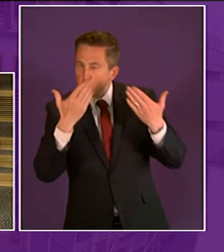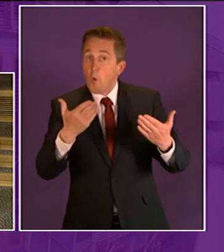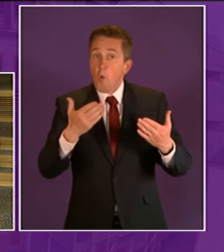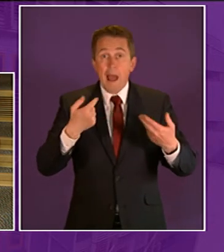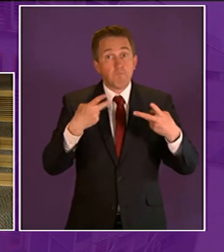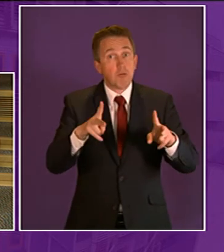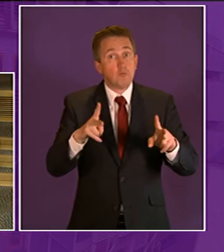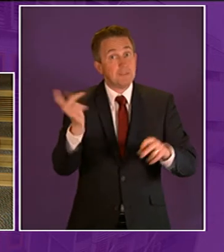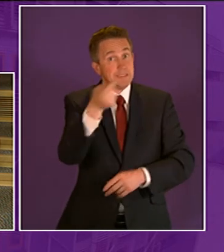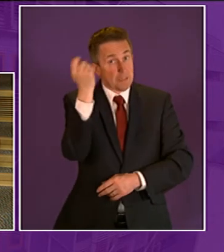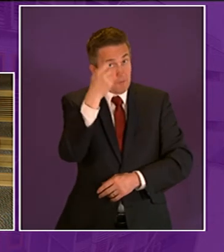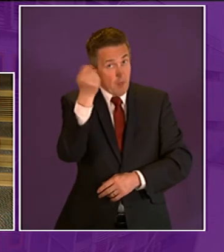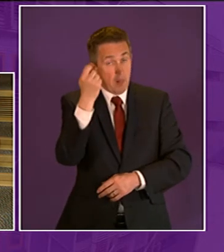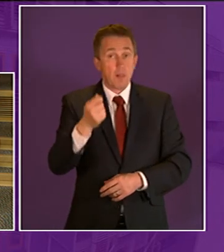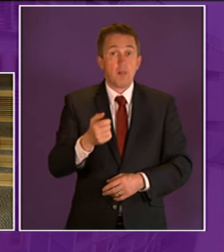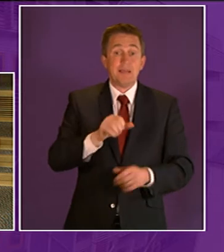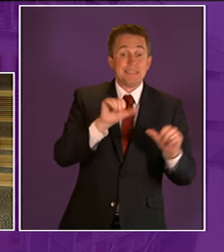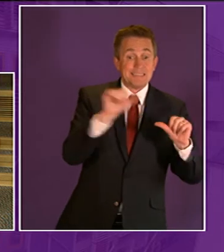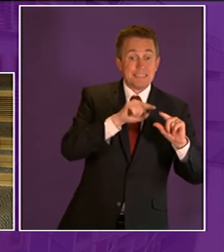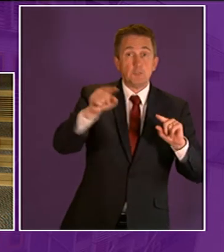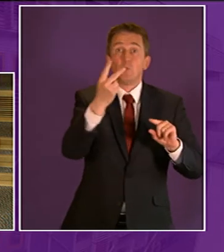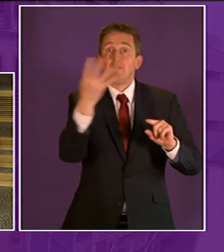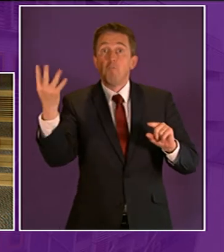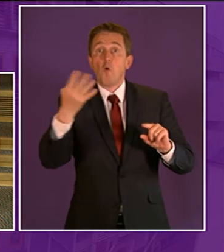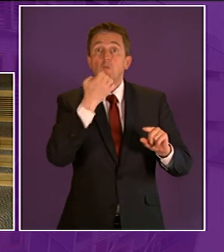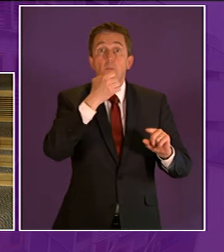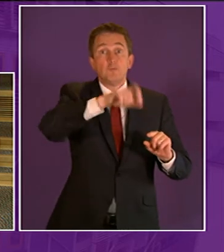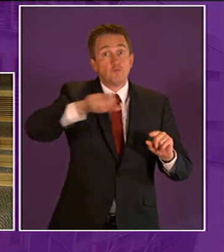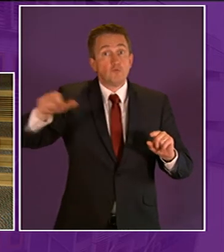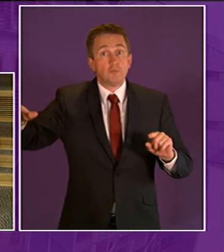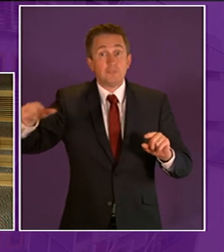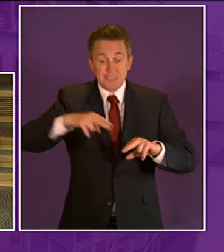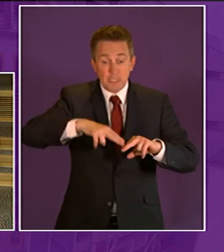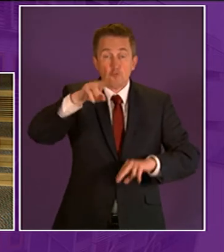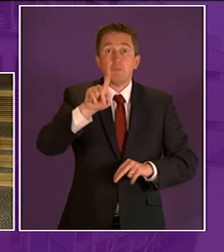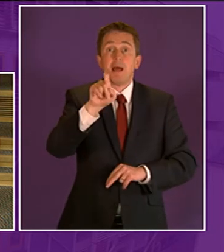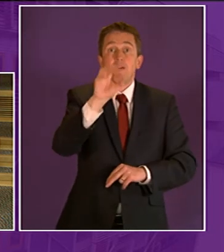The number of full-time funded students aged 16 to 24 has increased by more than 11 per cent since 2006-07.